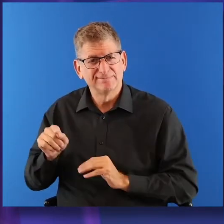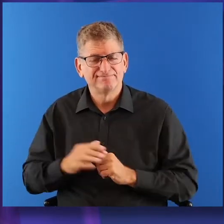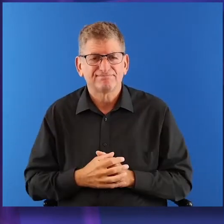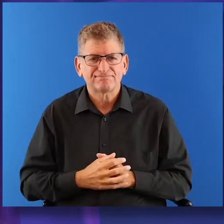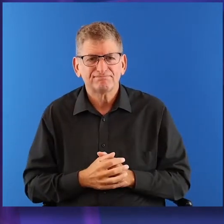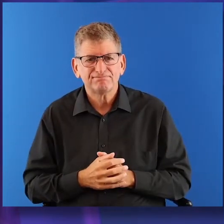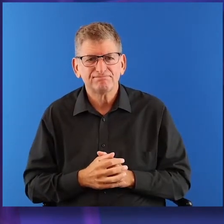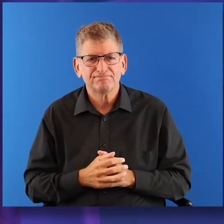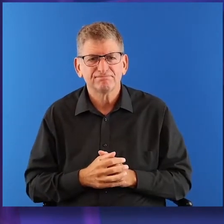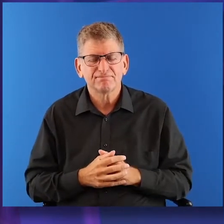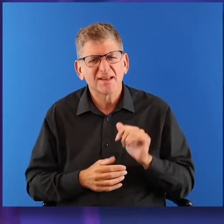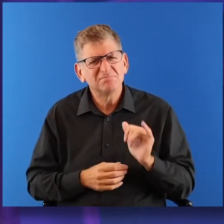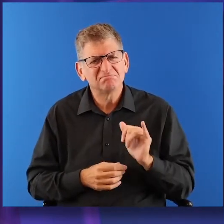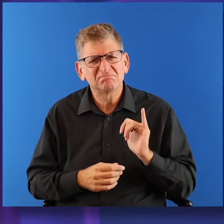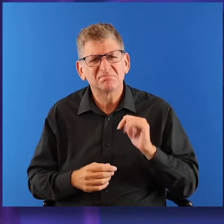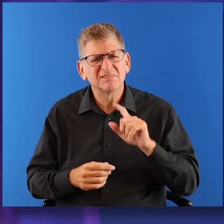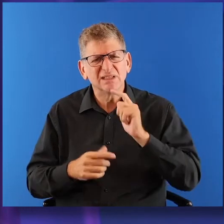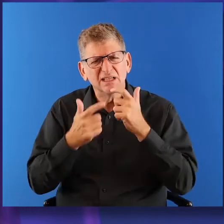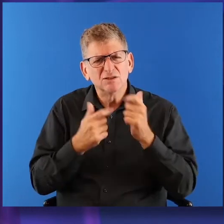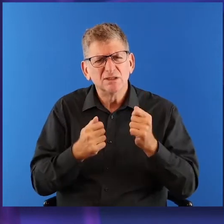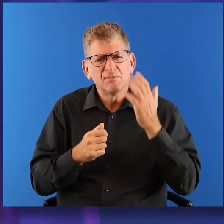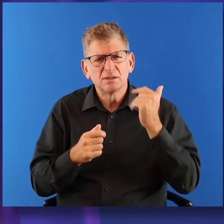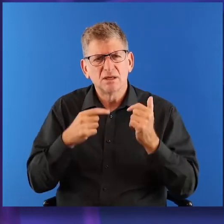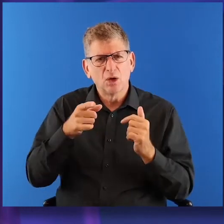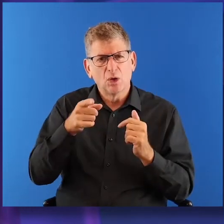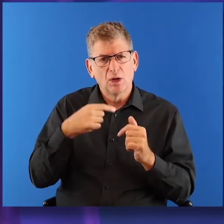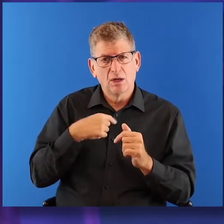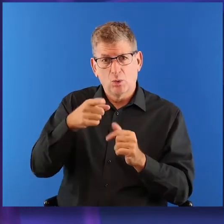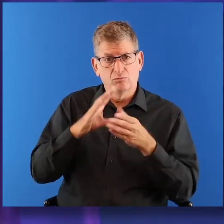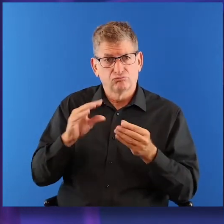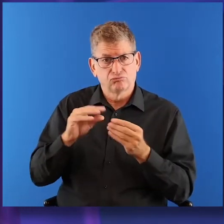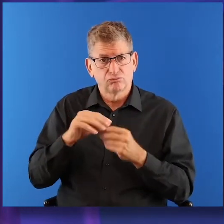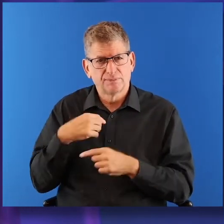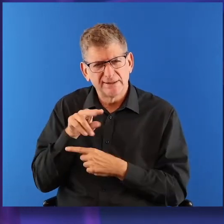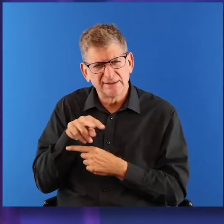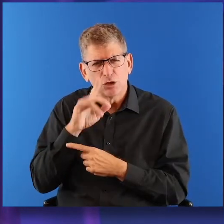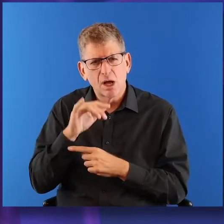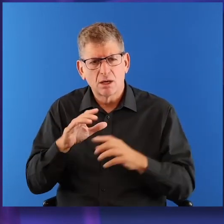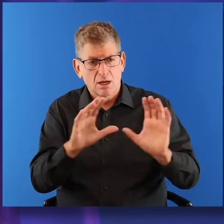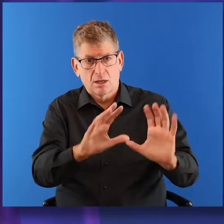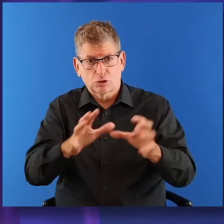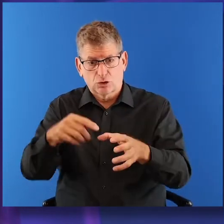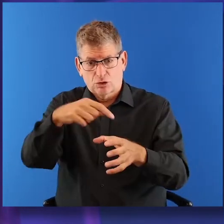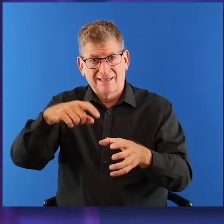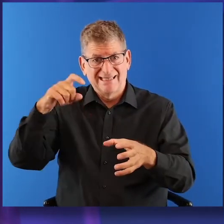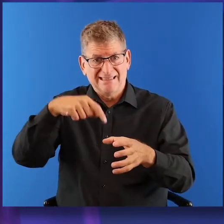think I'm hearing you say it like this cluster of needs of these social drivers of health from food,